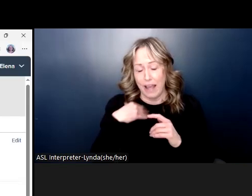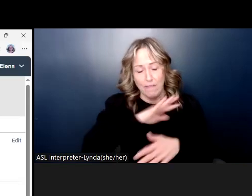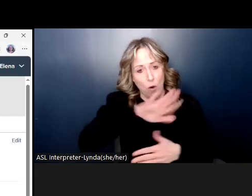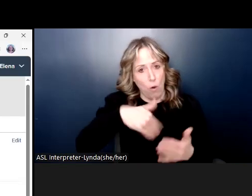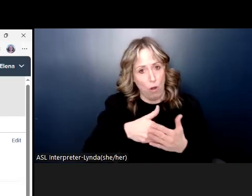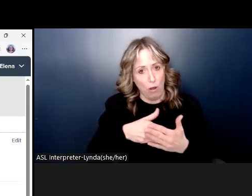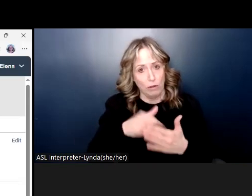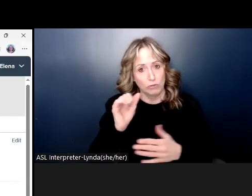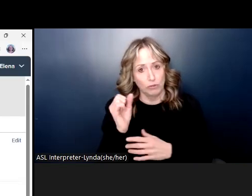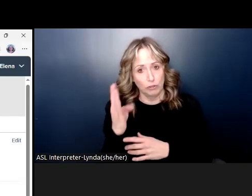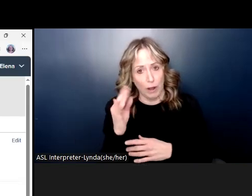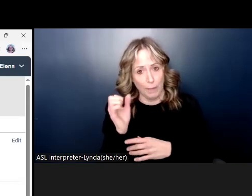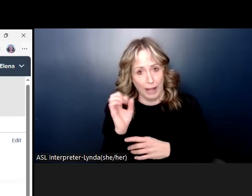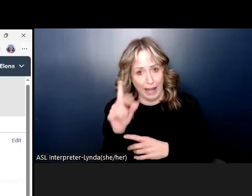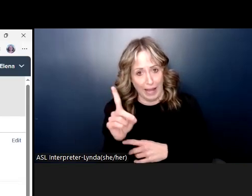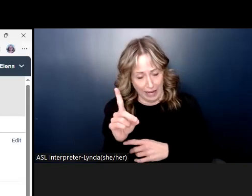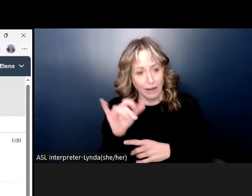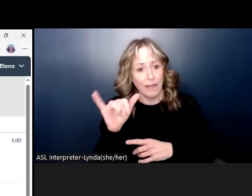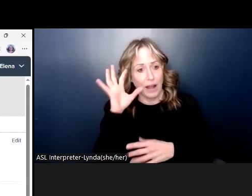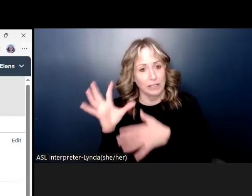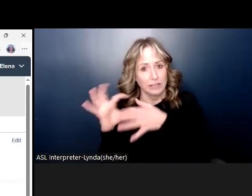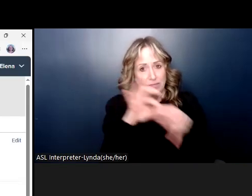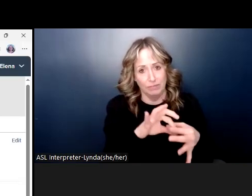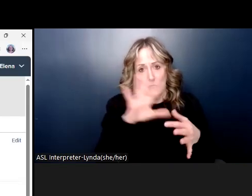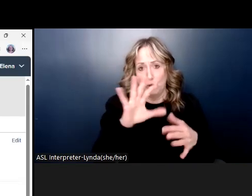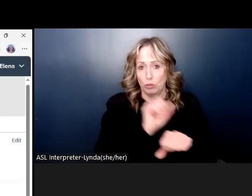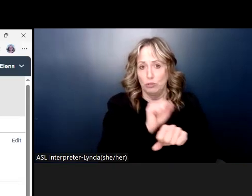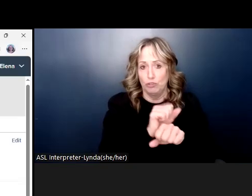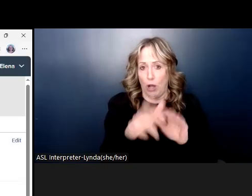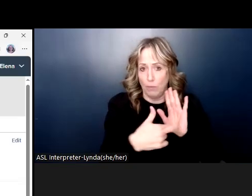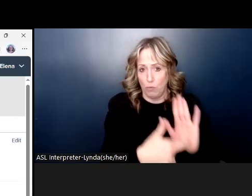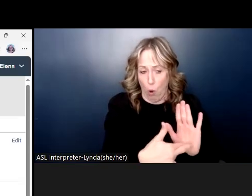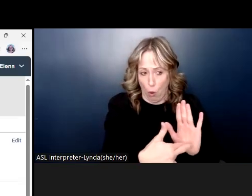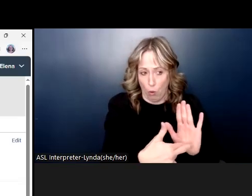that are going to apply to this particular job role. And as you can see, we are now in power DMs.